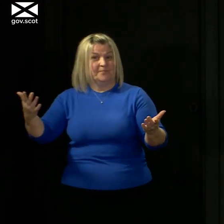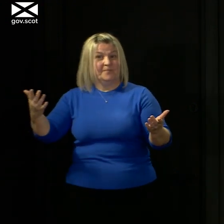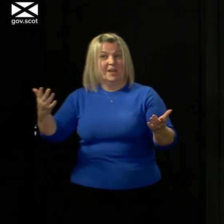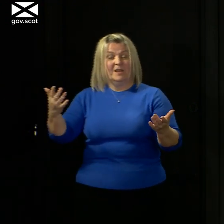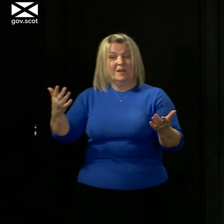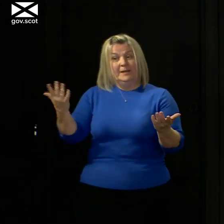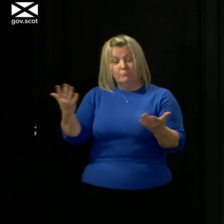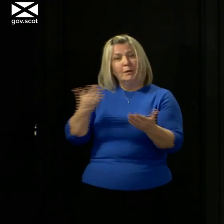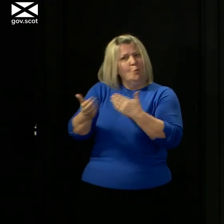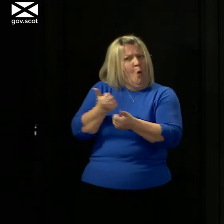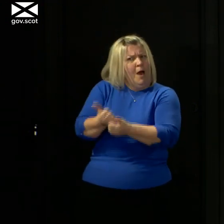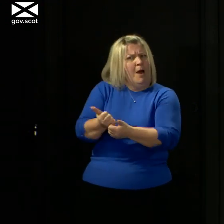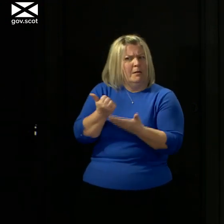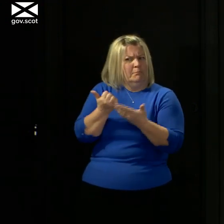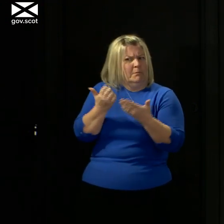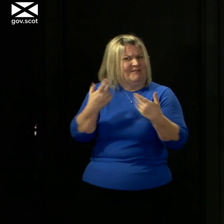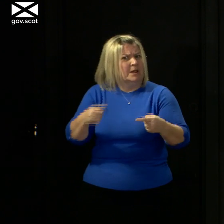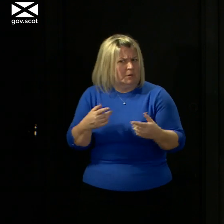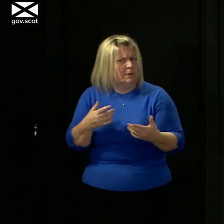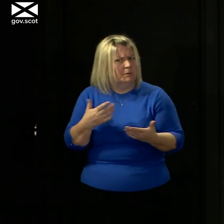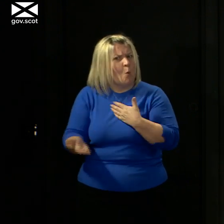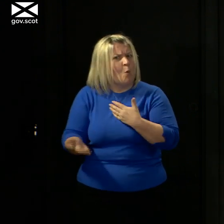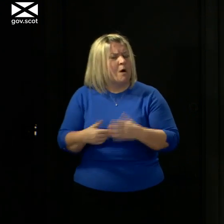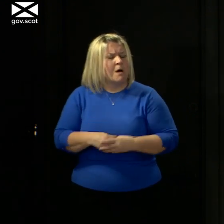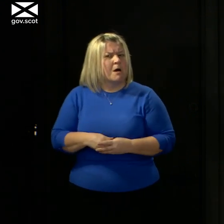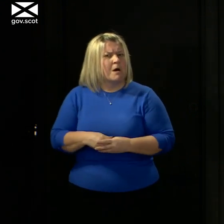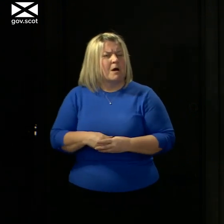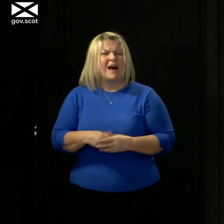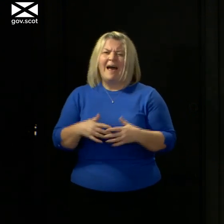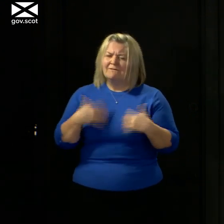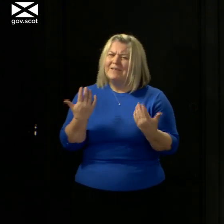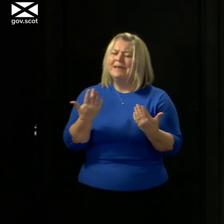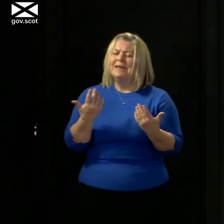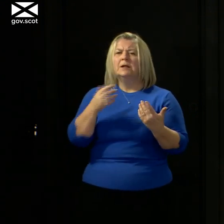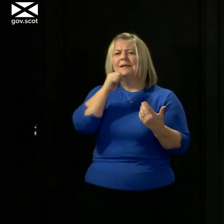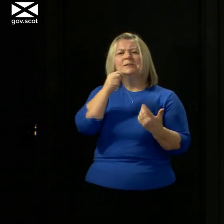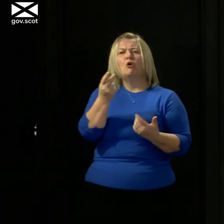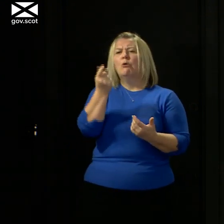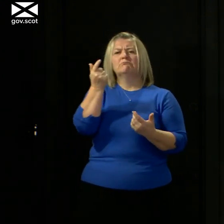realms of dealing with this crisis for quite a considerable time to come now